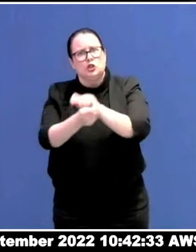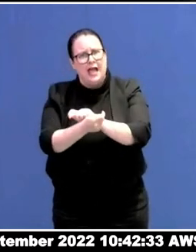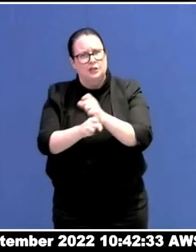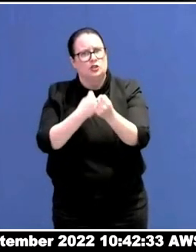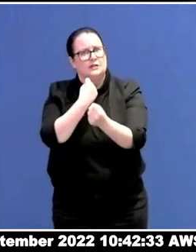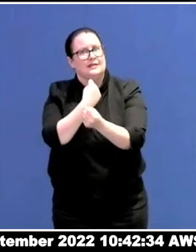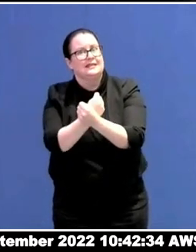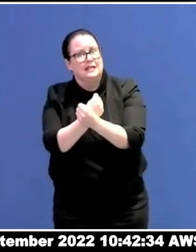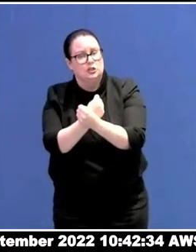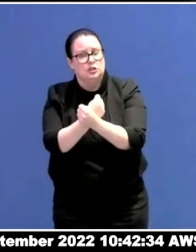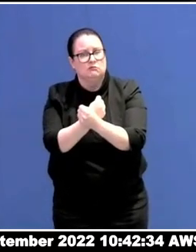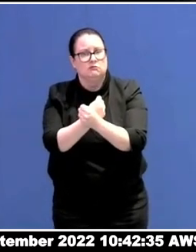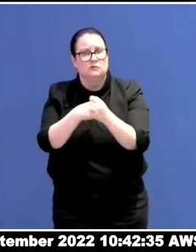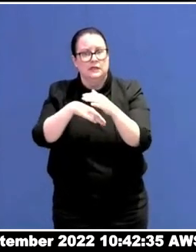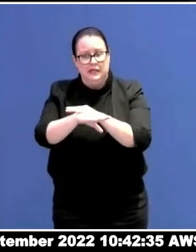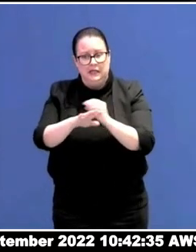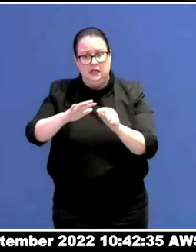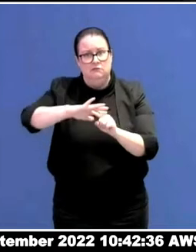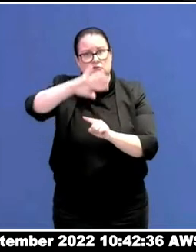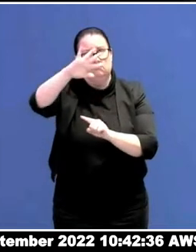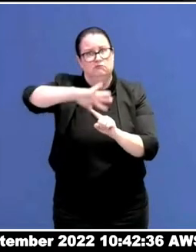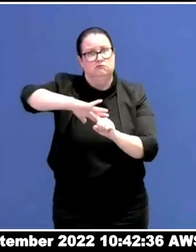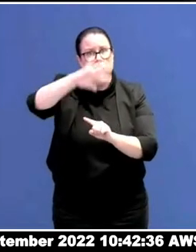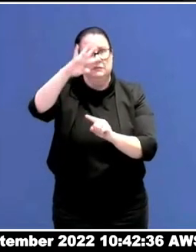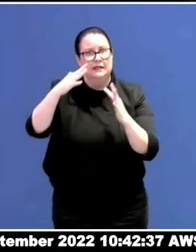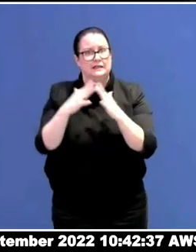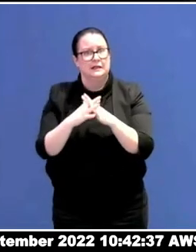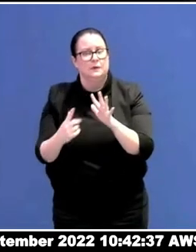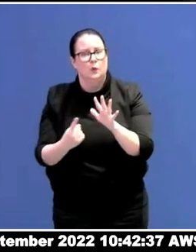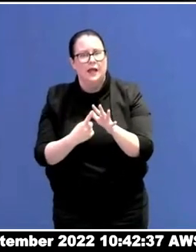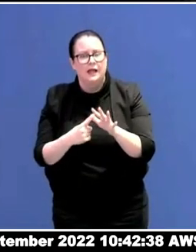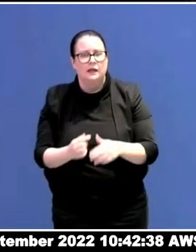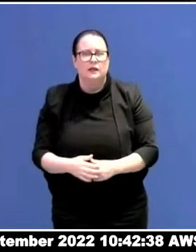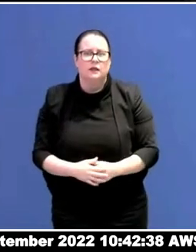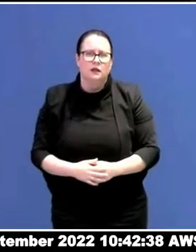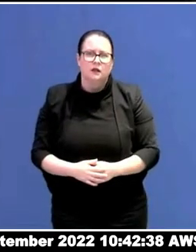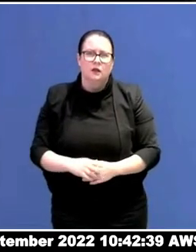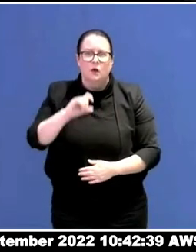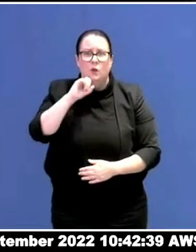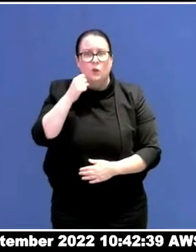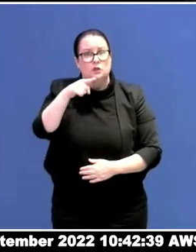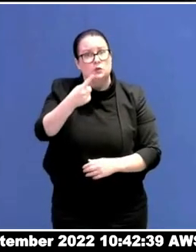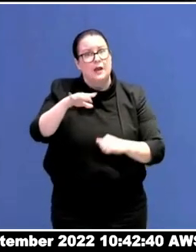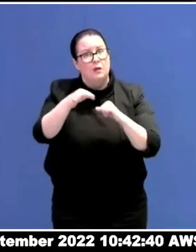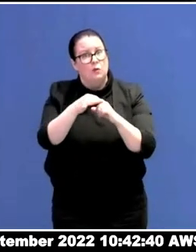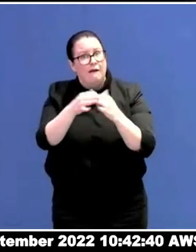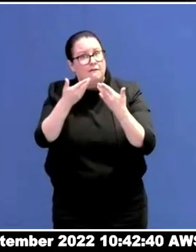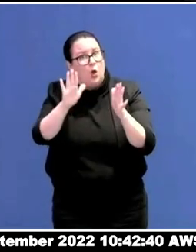juvenile detention centres are managed, would you and Kara be open to being involved